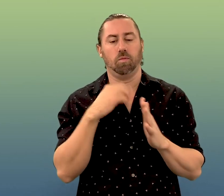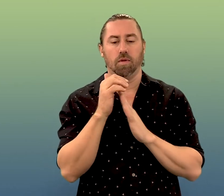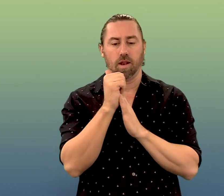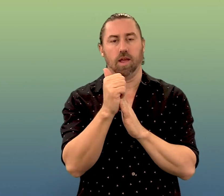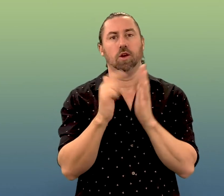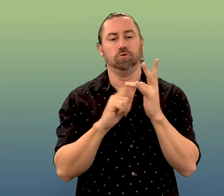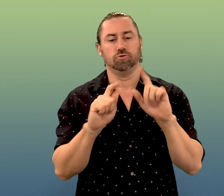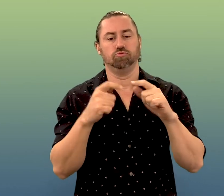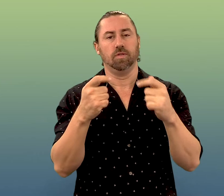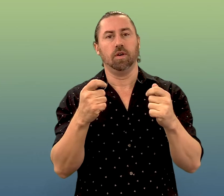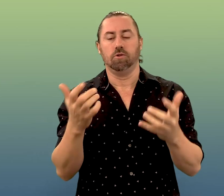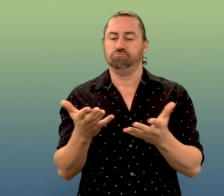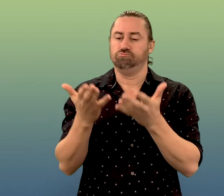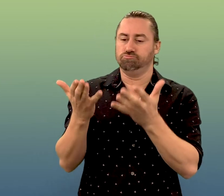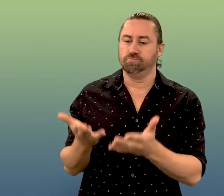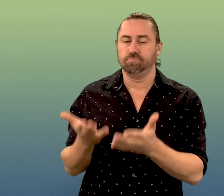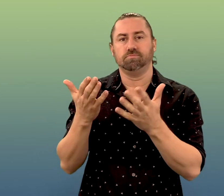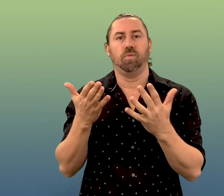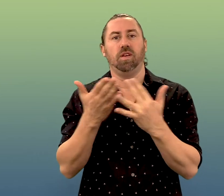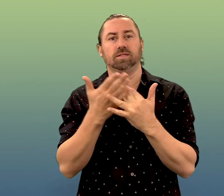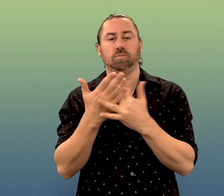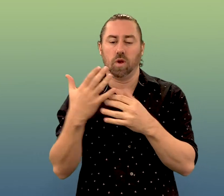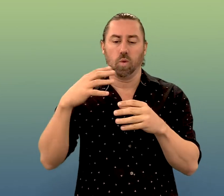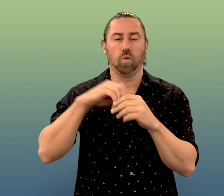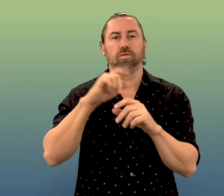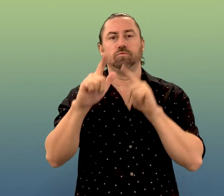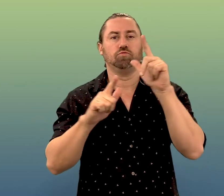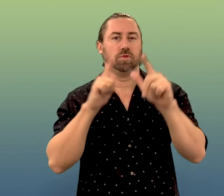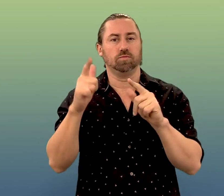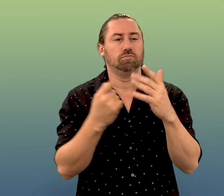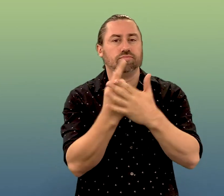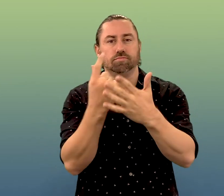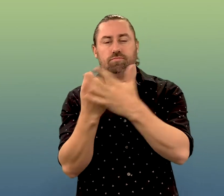TMR will be a leader in the provision of dignified accessible and inclusive